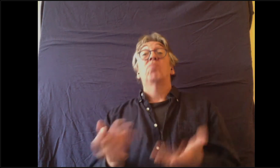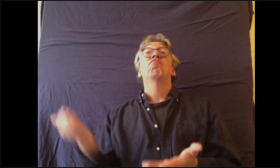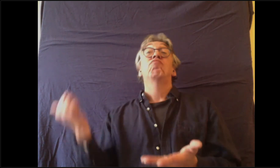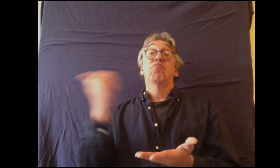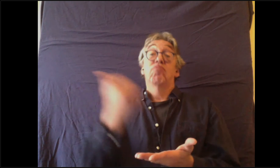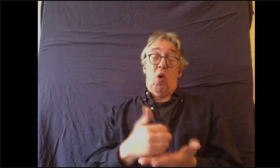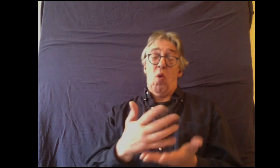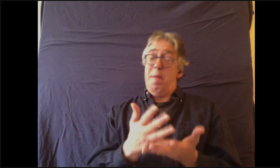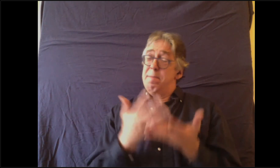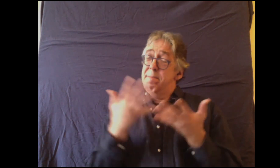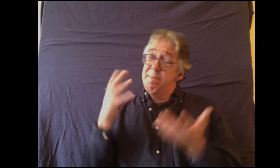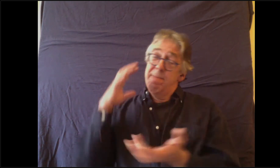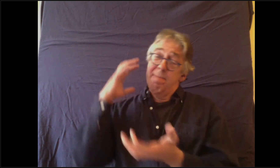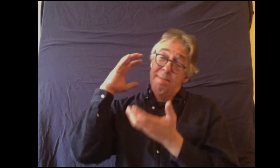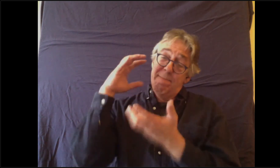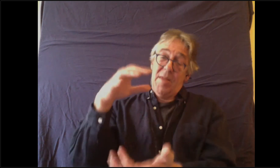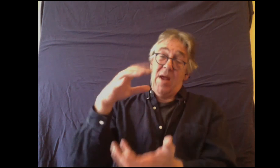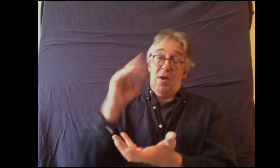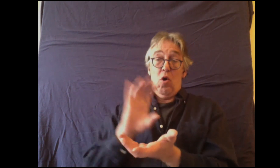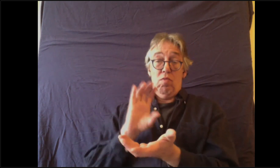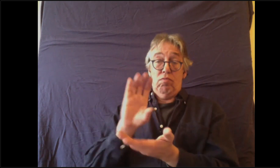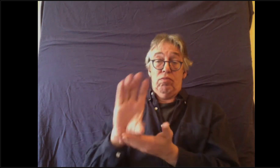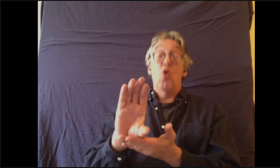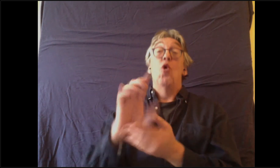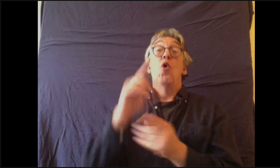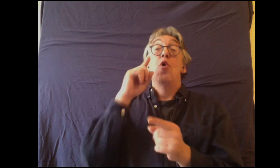specifically targeted at disability issues.